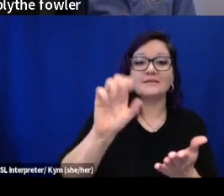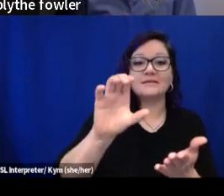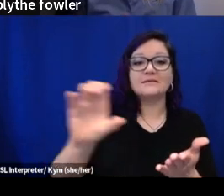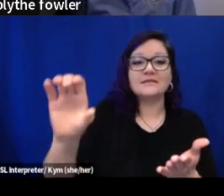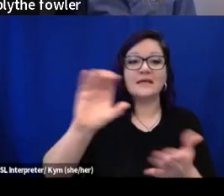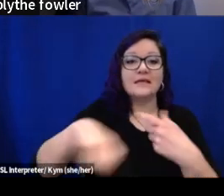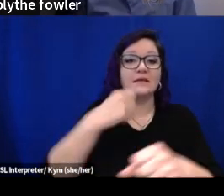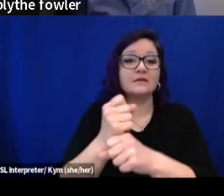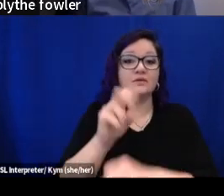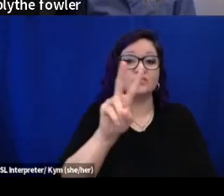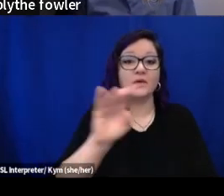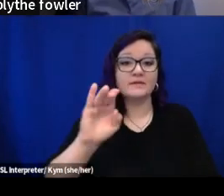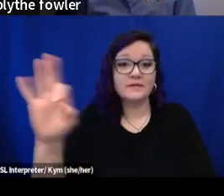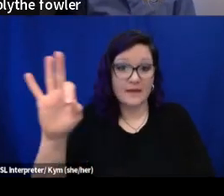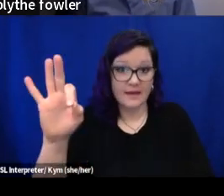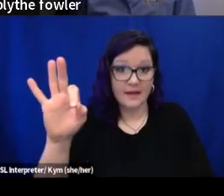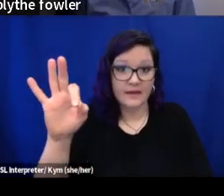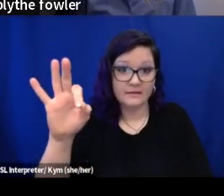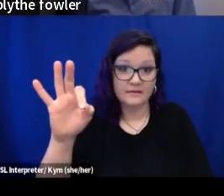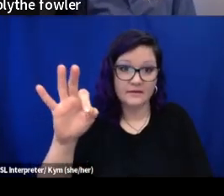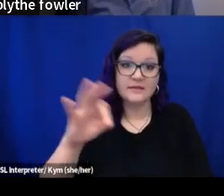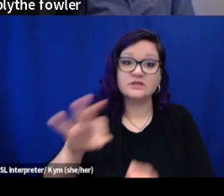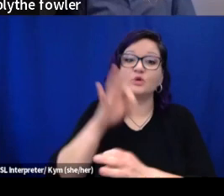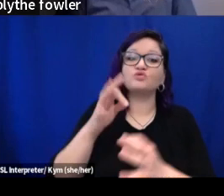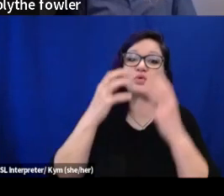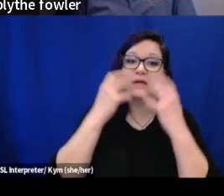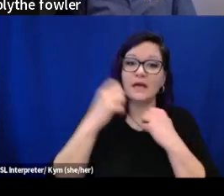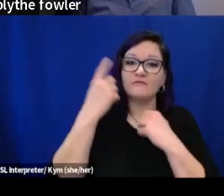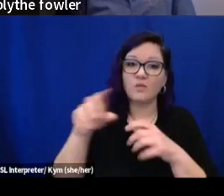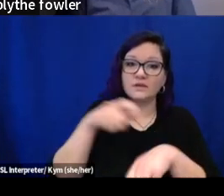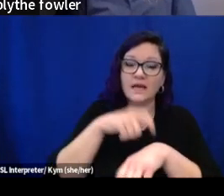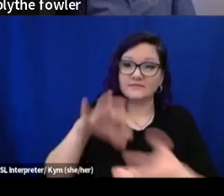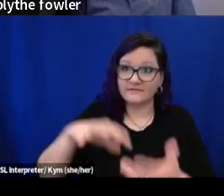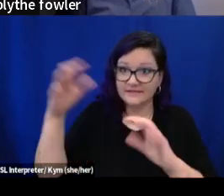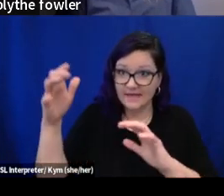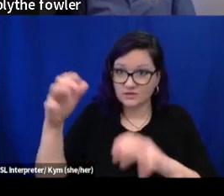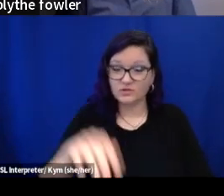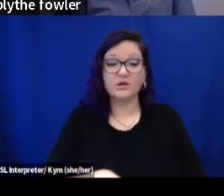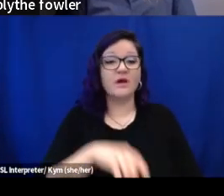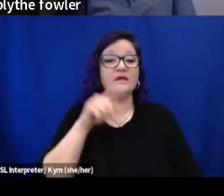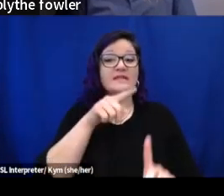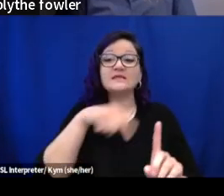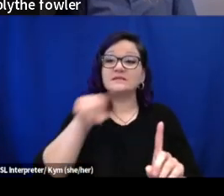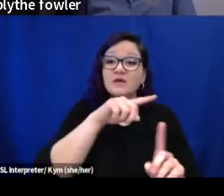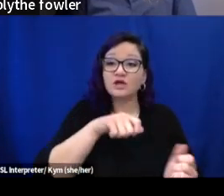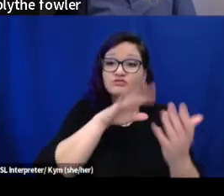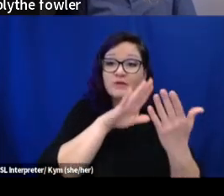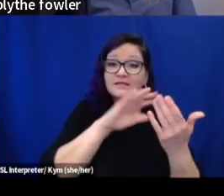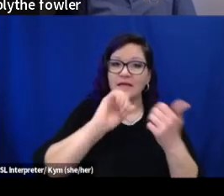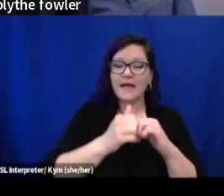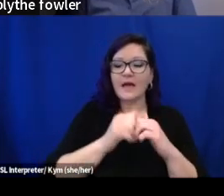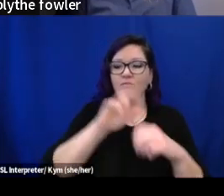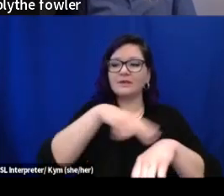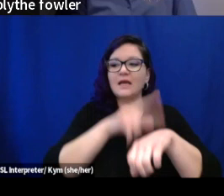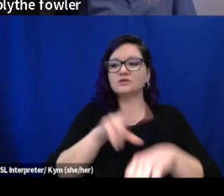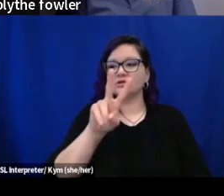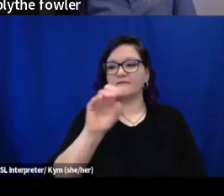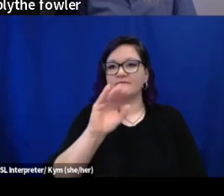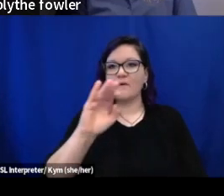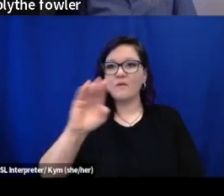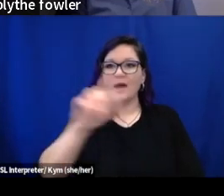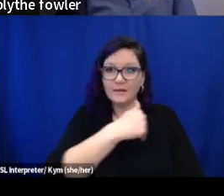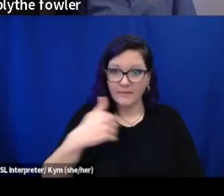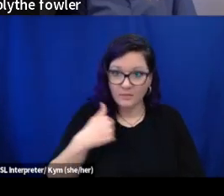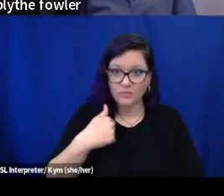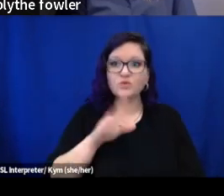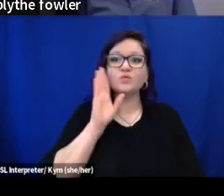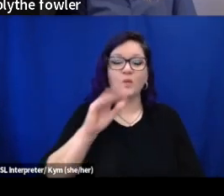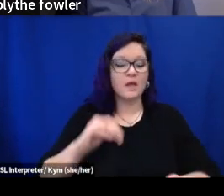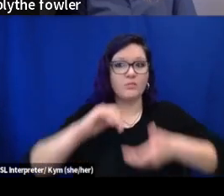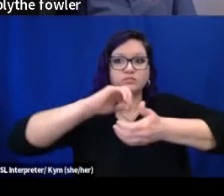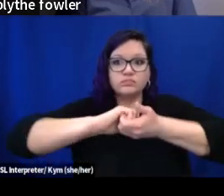in 2009. The Guidelines address how National VOAD members partner with local providers